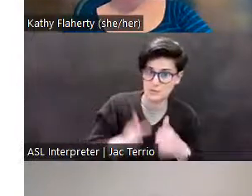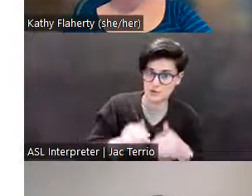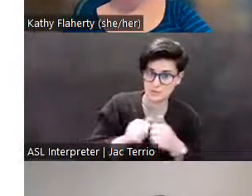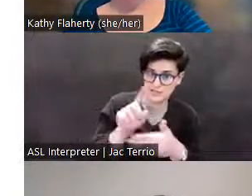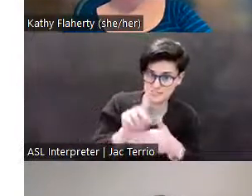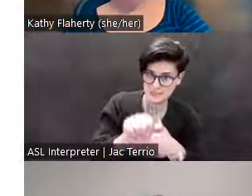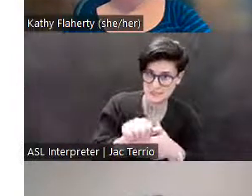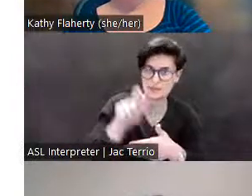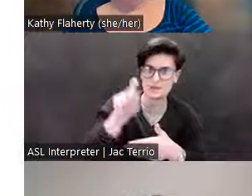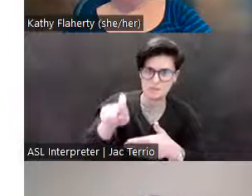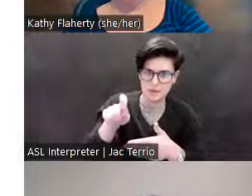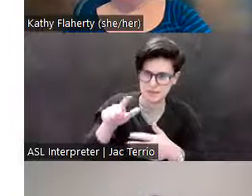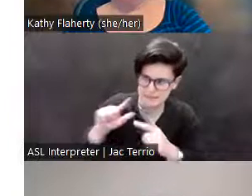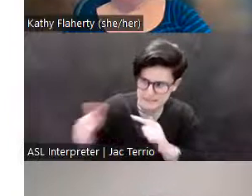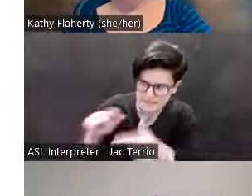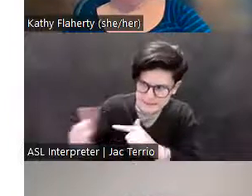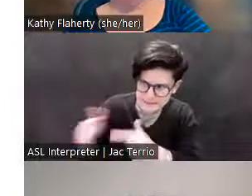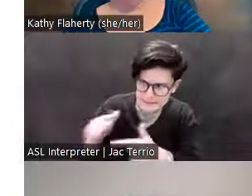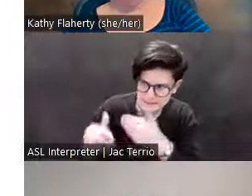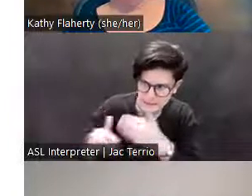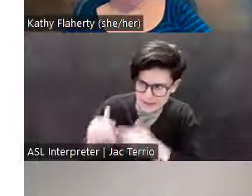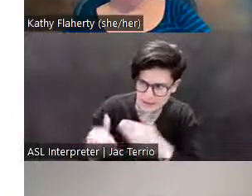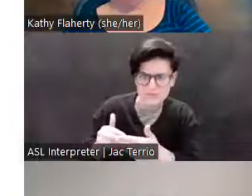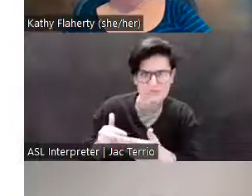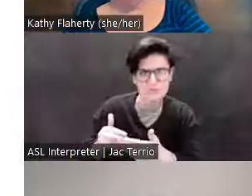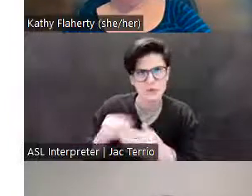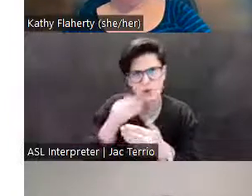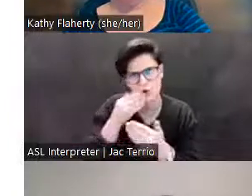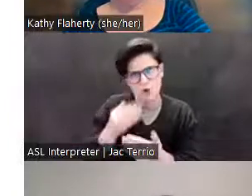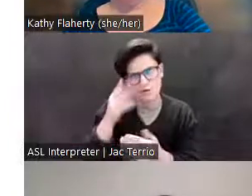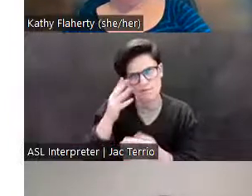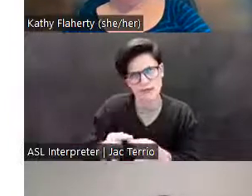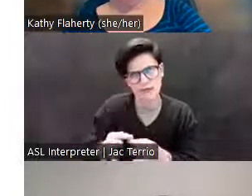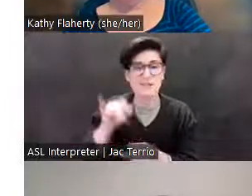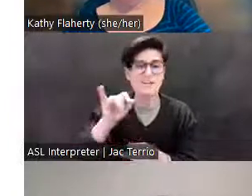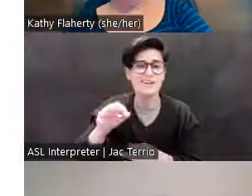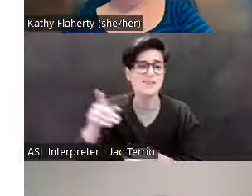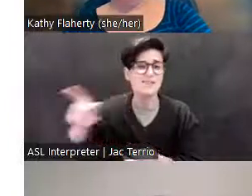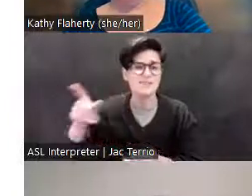the interactive process and just primarily refuses to provide the requested accommodation,